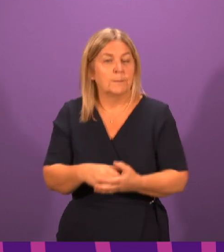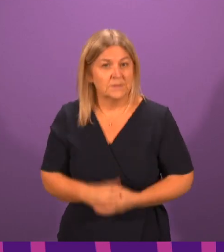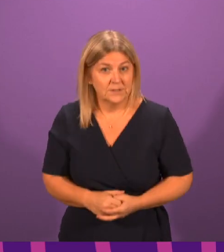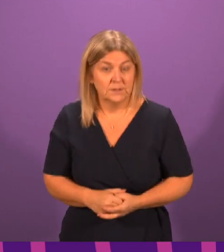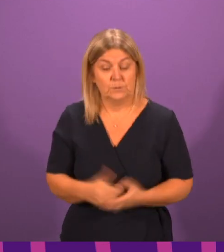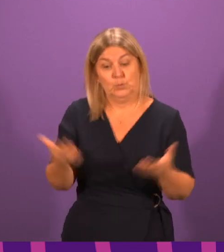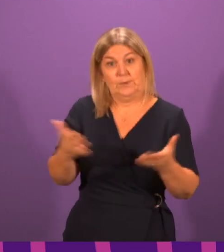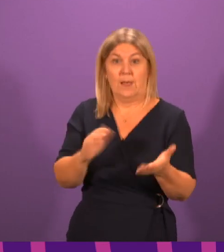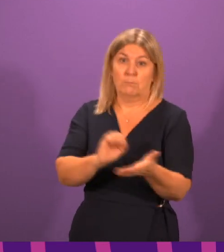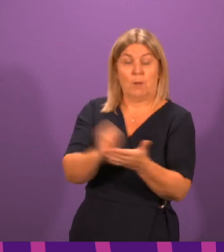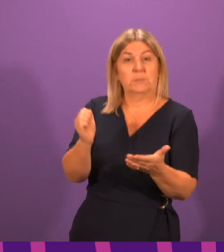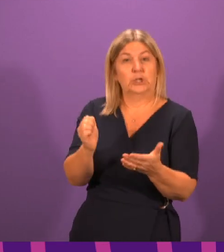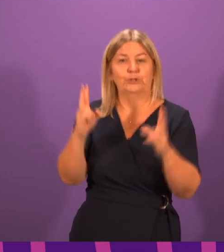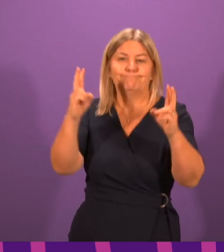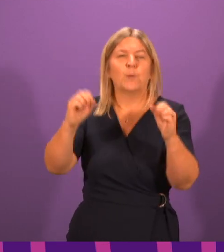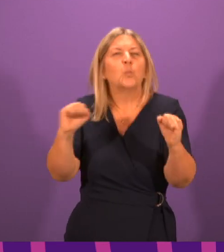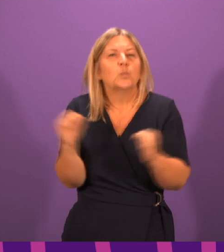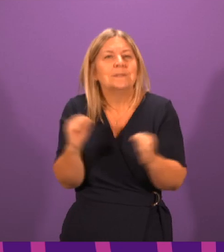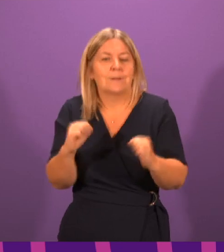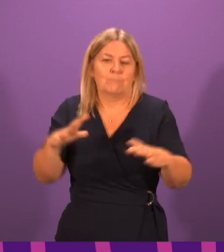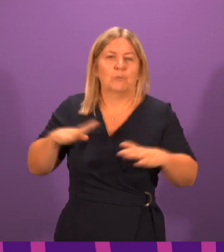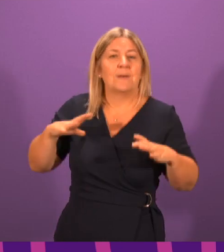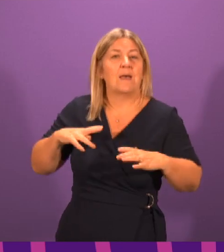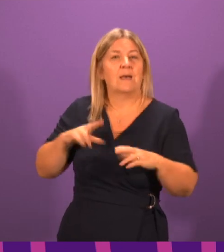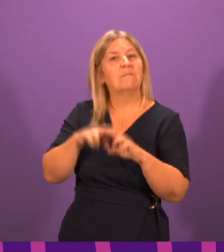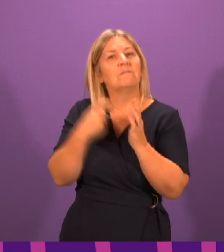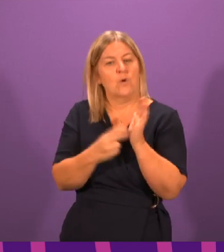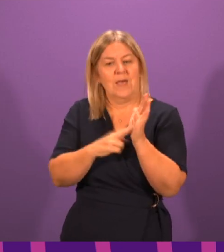publishing our NHS winter preparedness plan today. I am doing so to set out